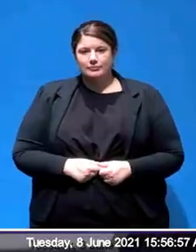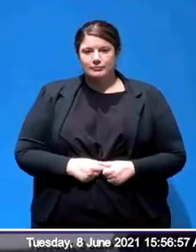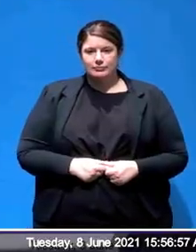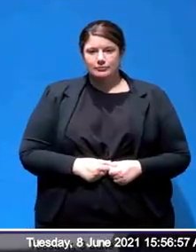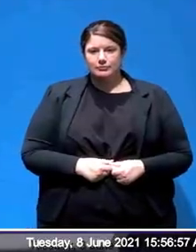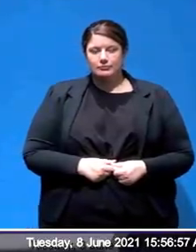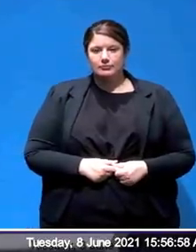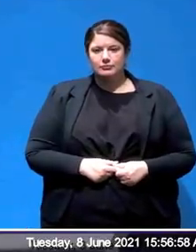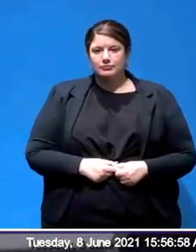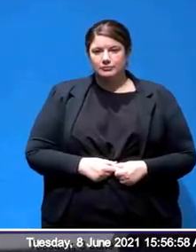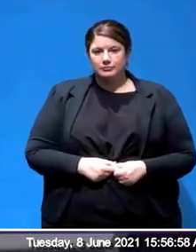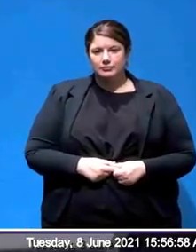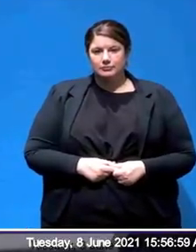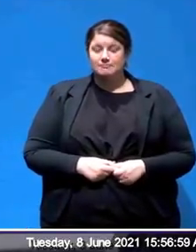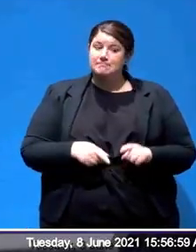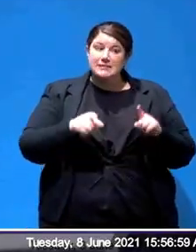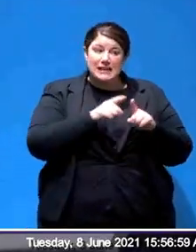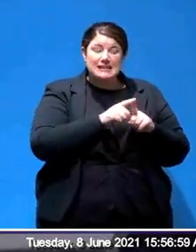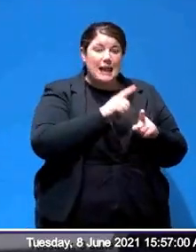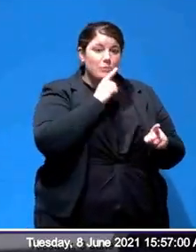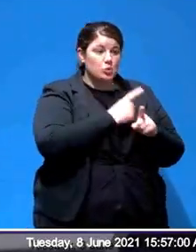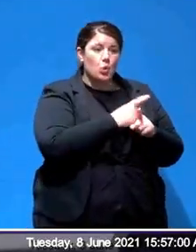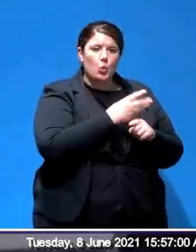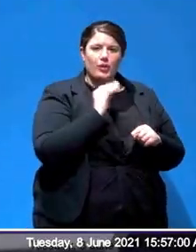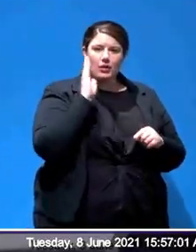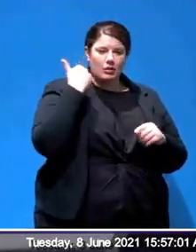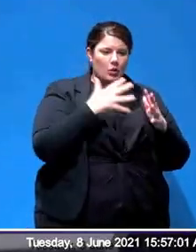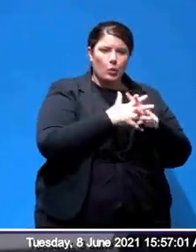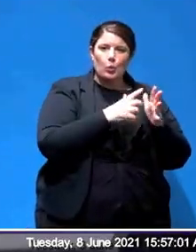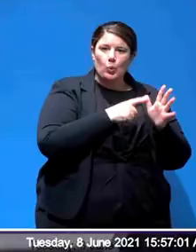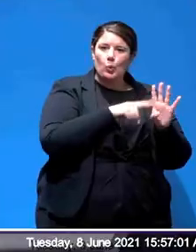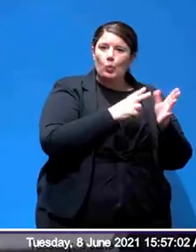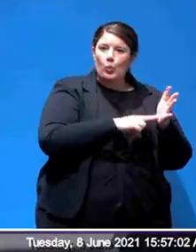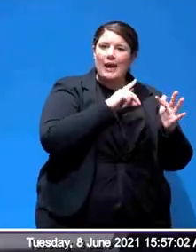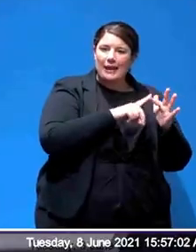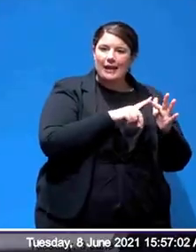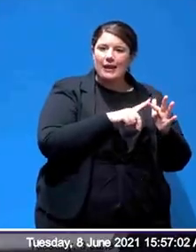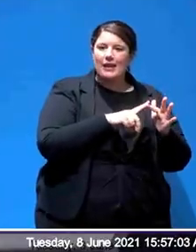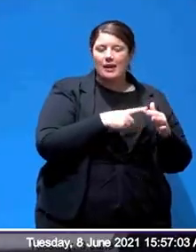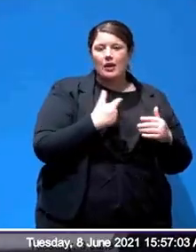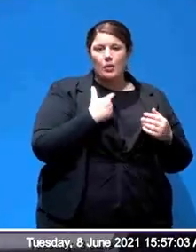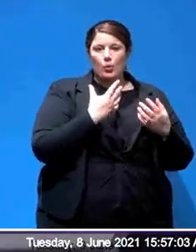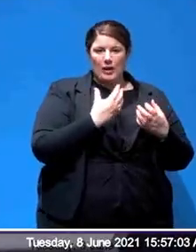through with Wayne --- we have had a number of poor reporting practices on